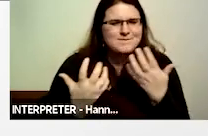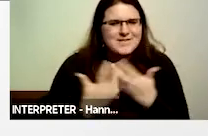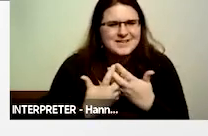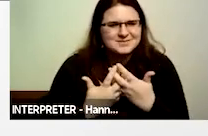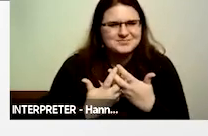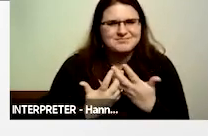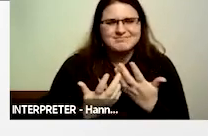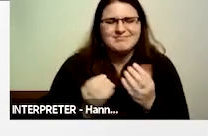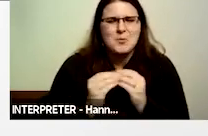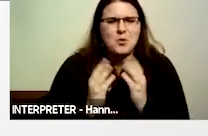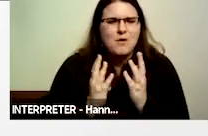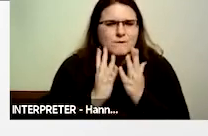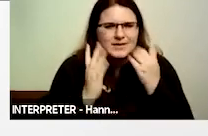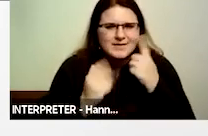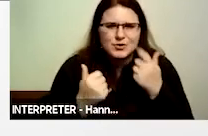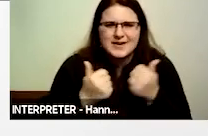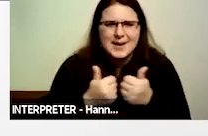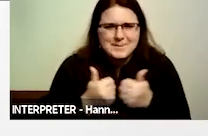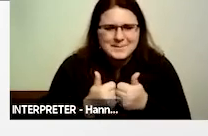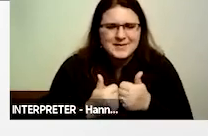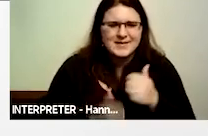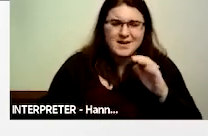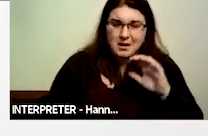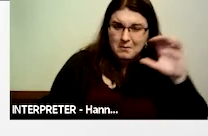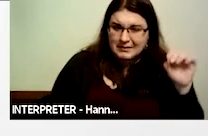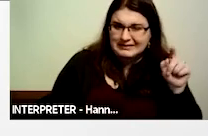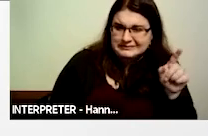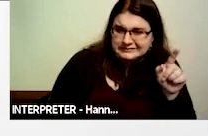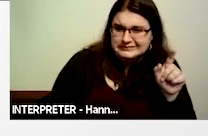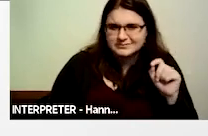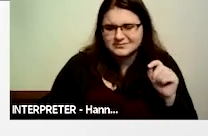Rick Mislan: And so I wonder. Right. Are there things that are